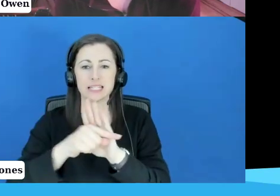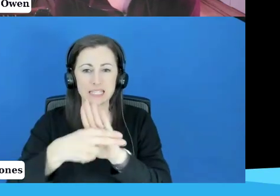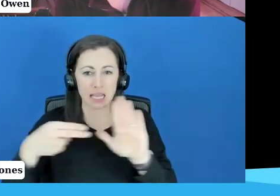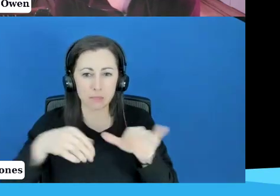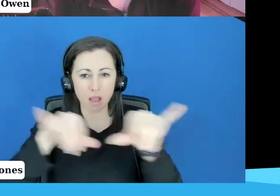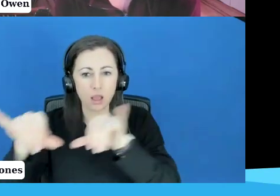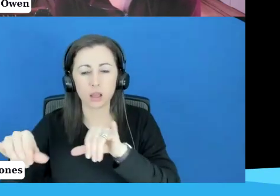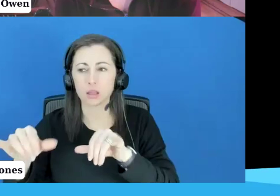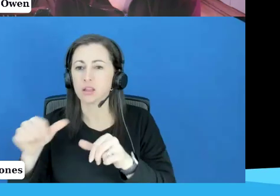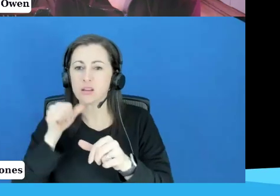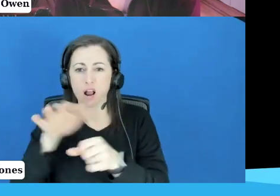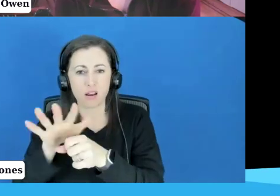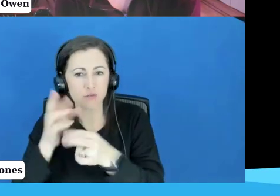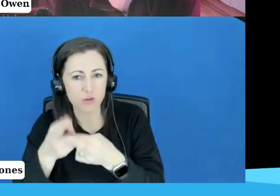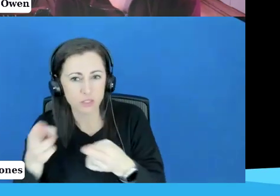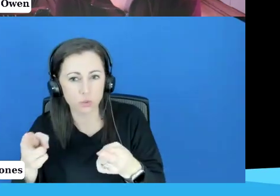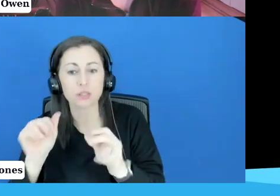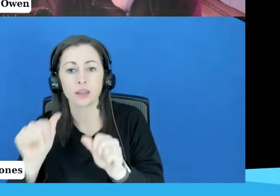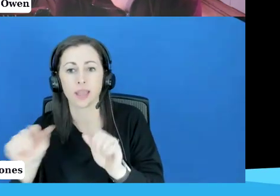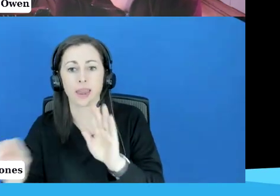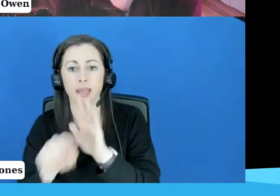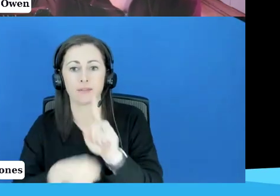all of which can negatively impact our mental health.